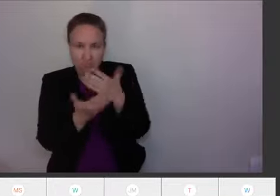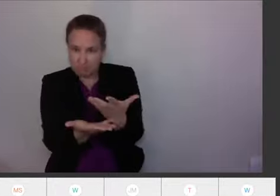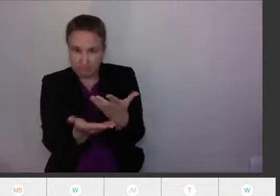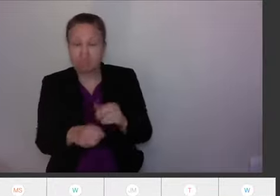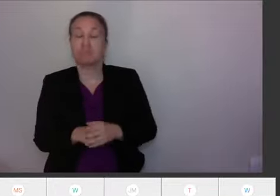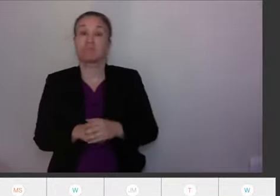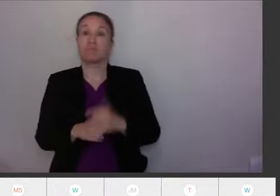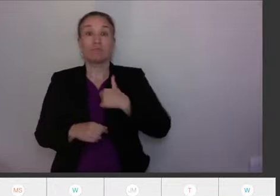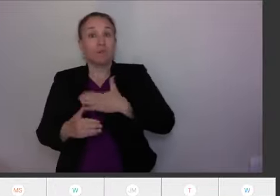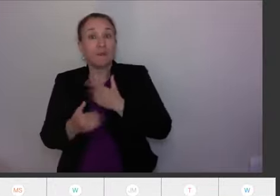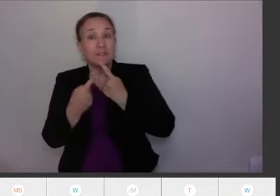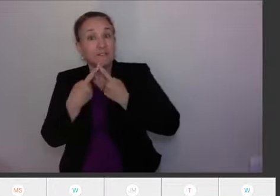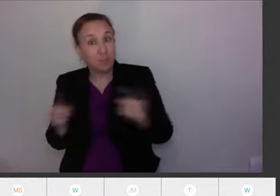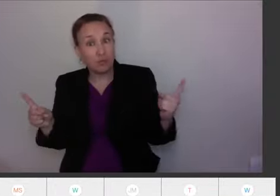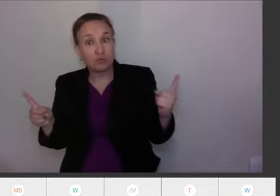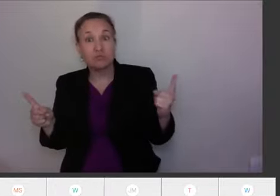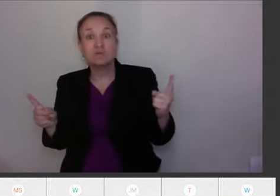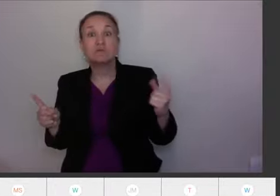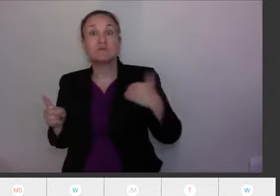that we have no montgomery county deaths to report